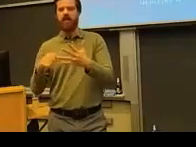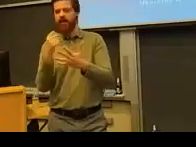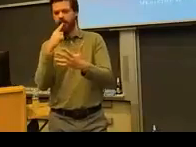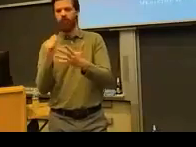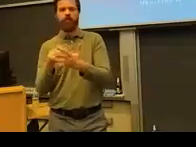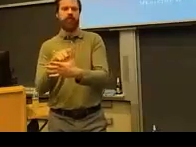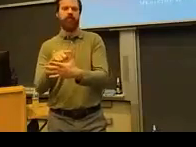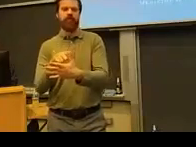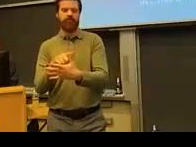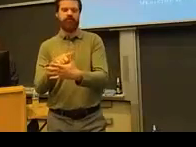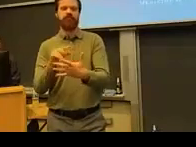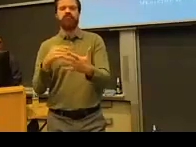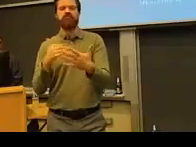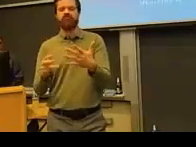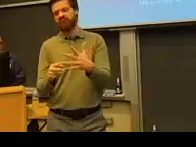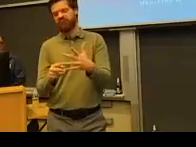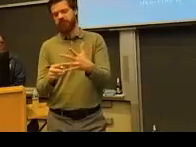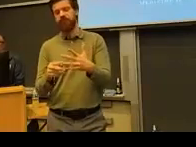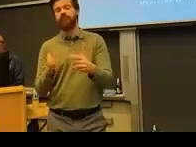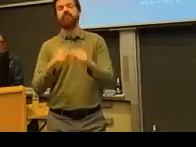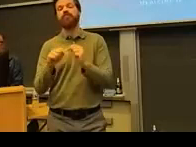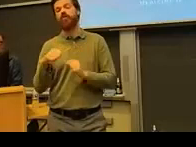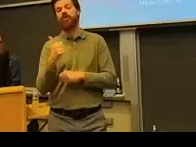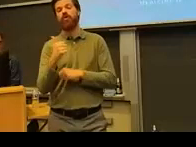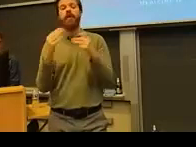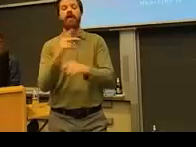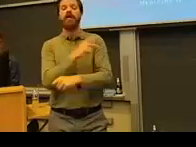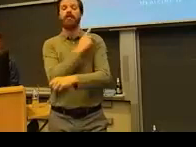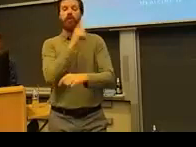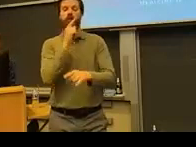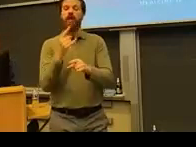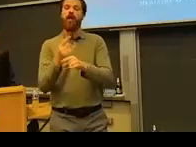other thing that we're seeing happening there is many of the patients who uh use alcohol are dual